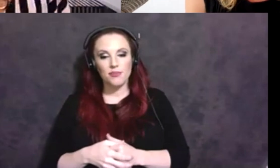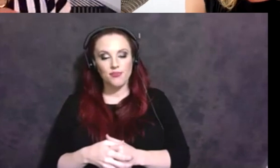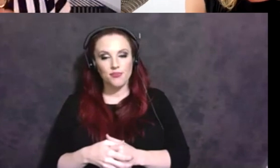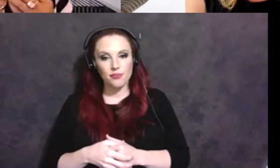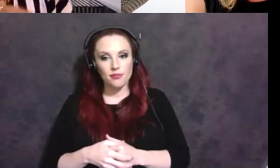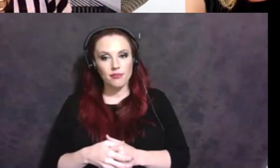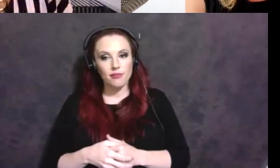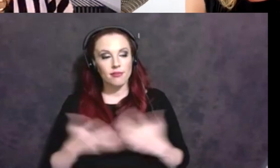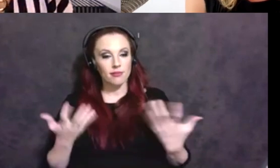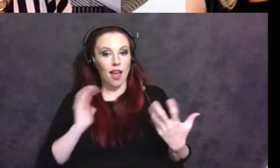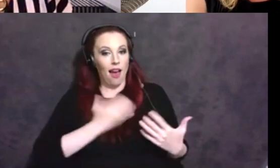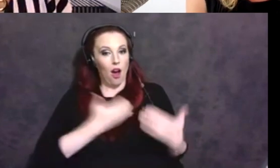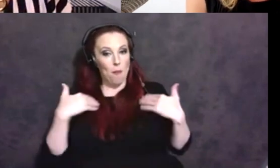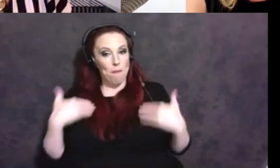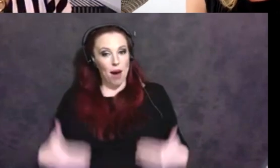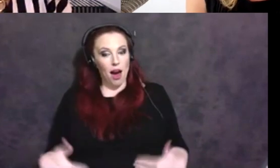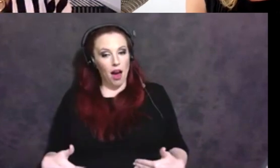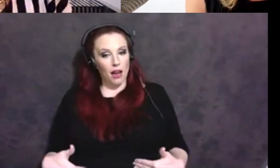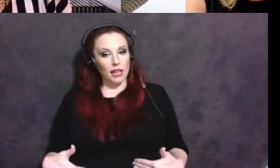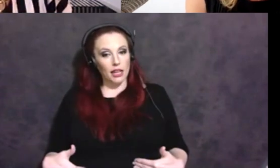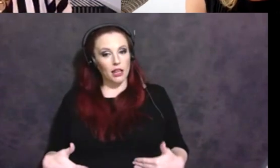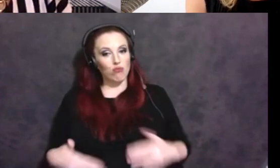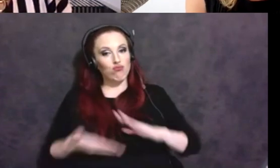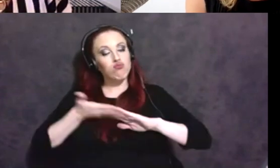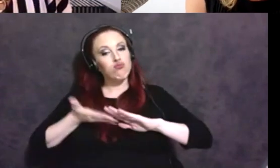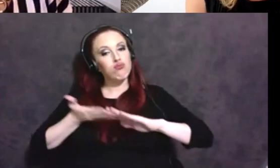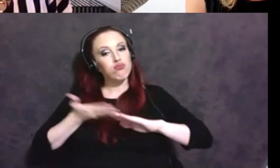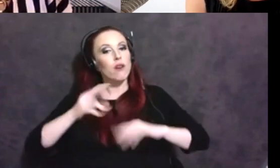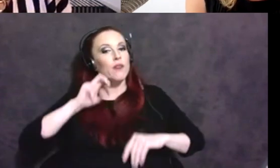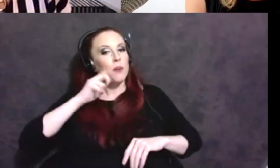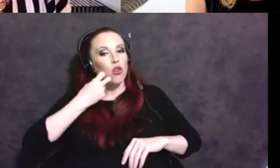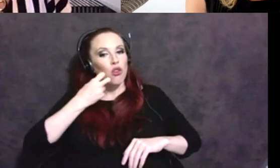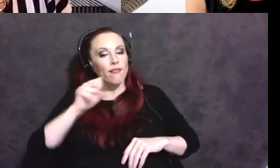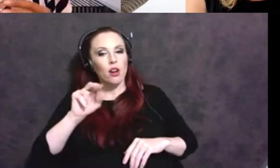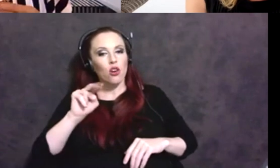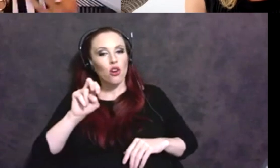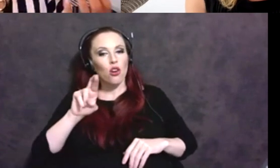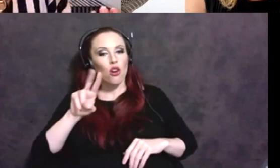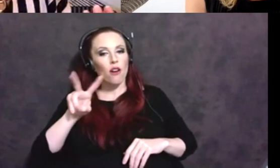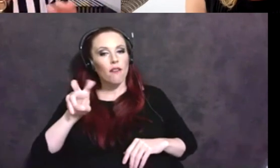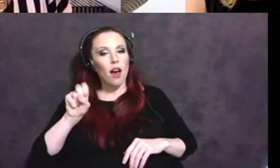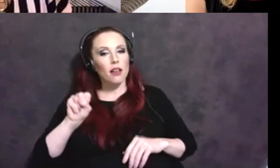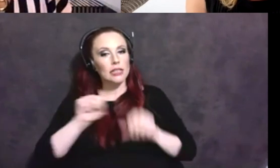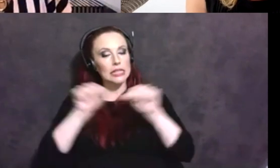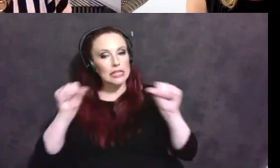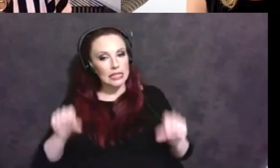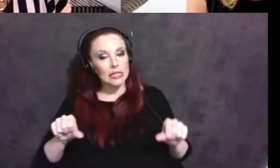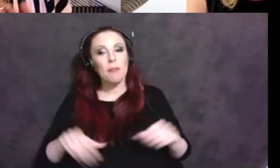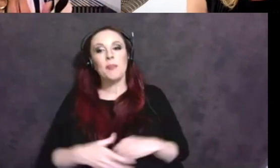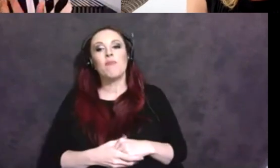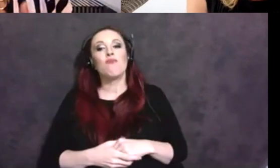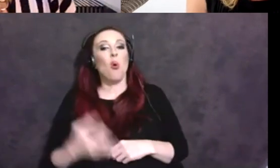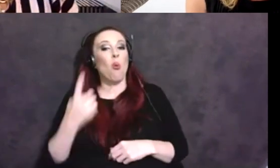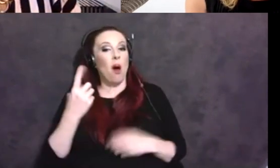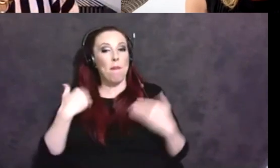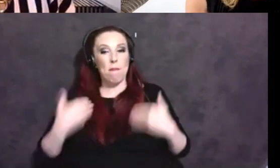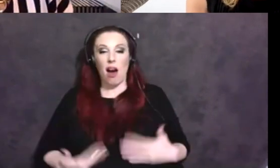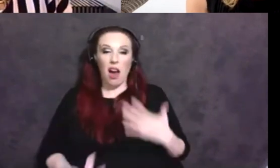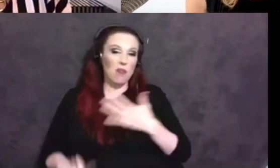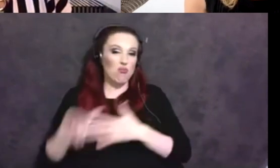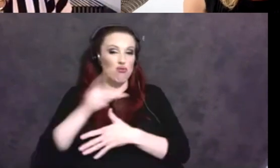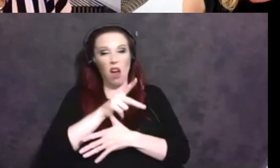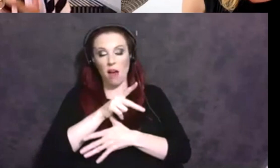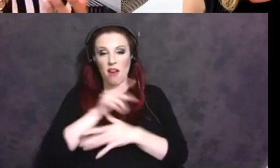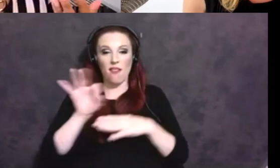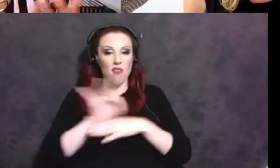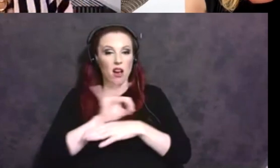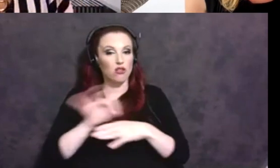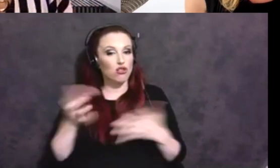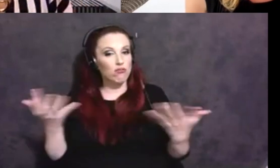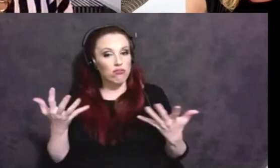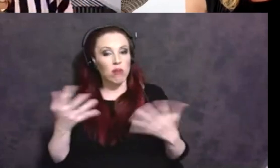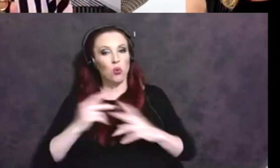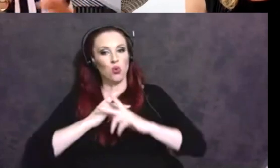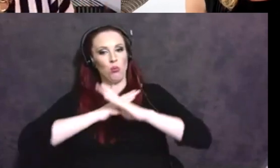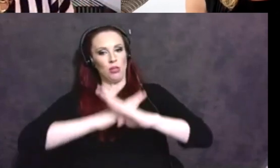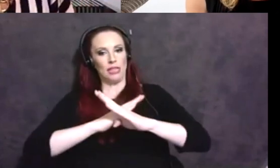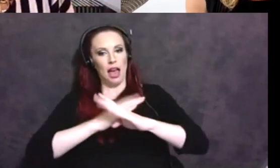Fear really is everything as it relates to bias. Our bodies are regulated by our nervous